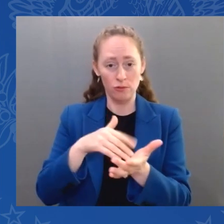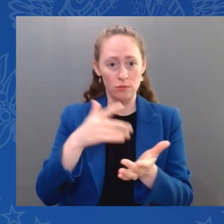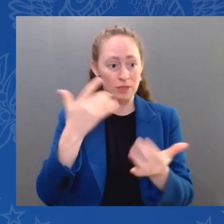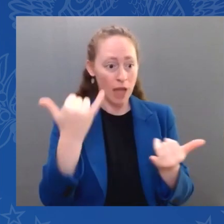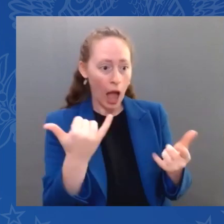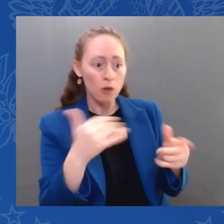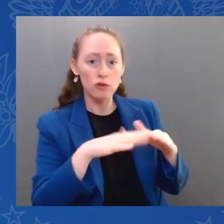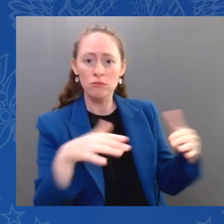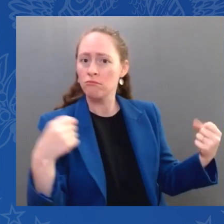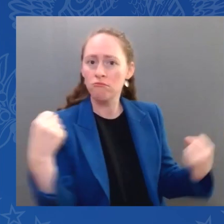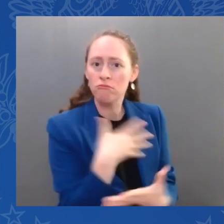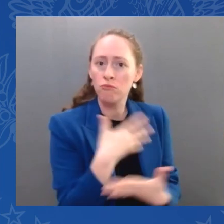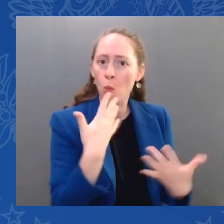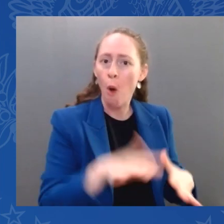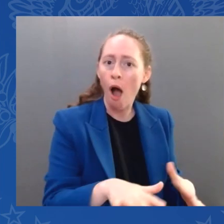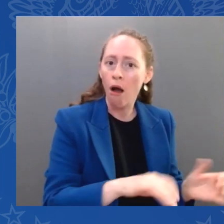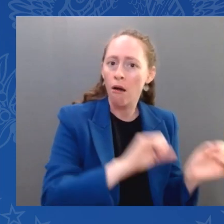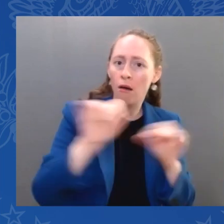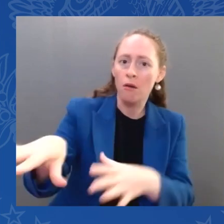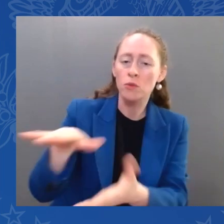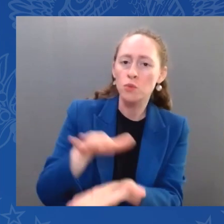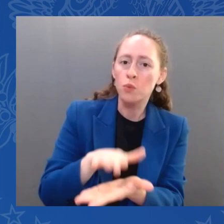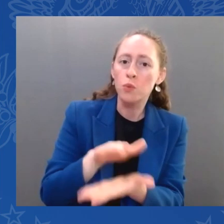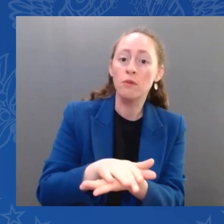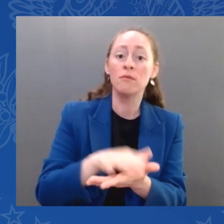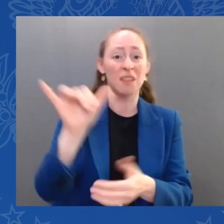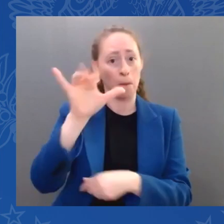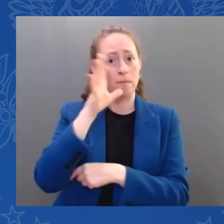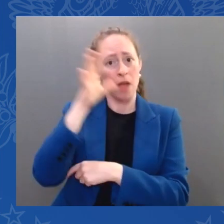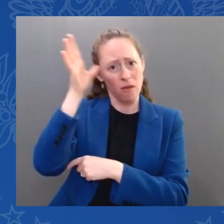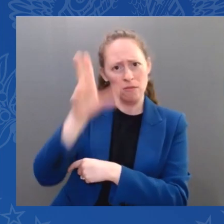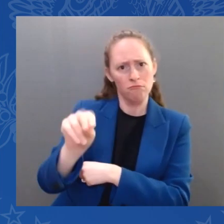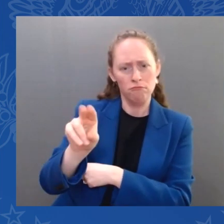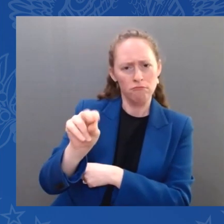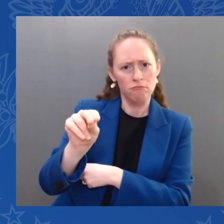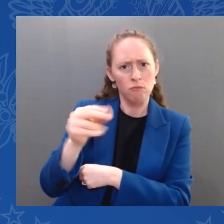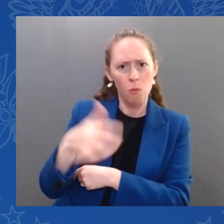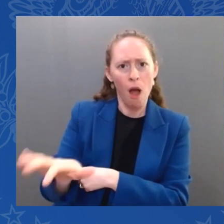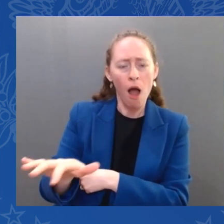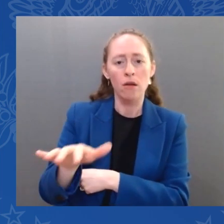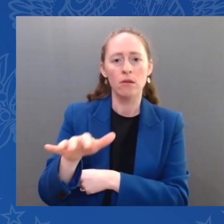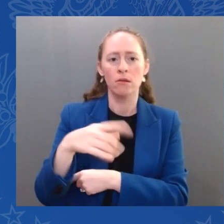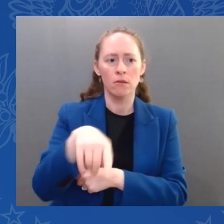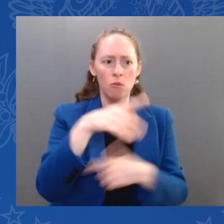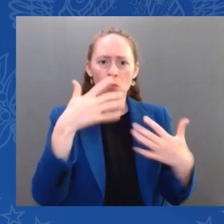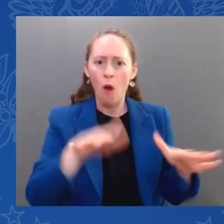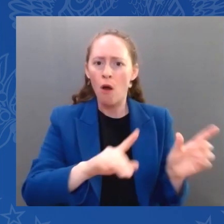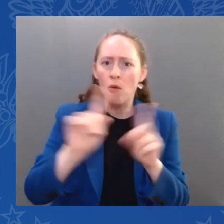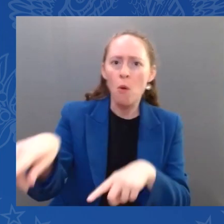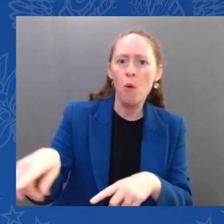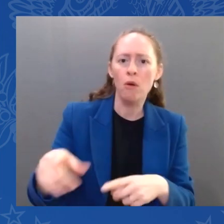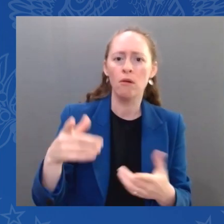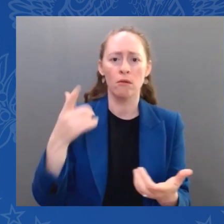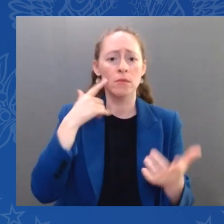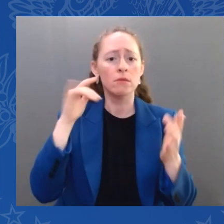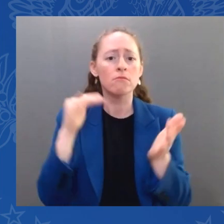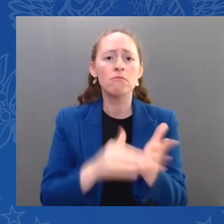I see children daily with PTSD and anxiety that's now leading to depression. I spend half my days convincing kids